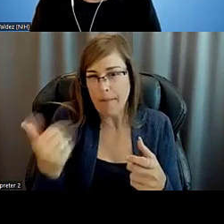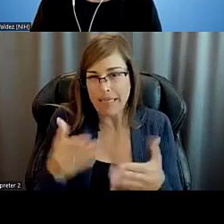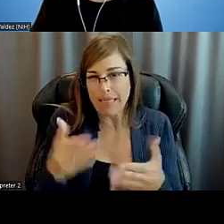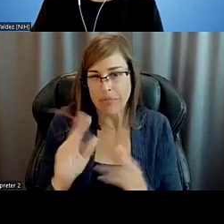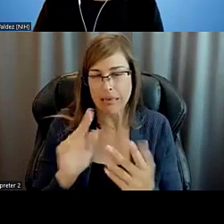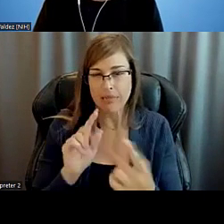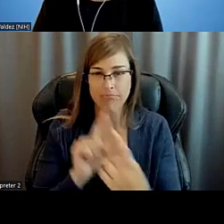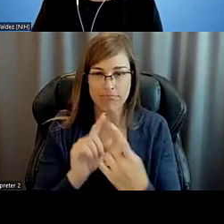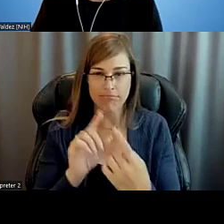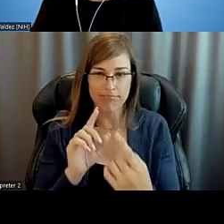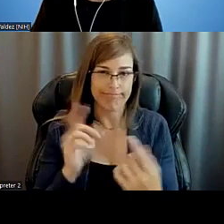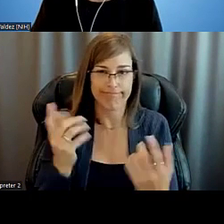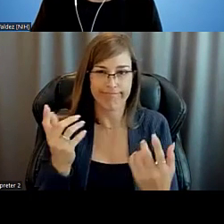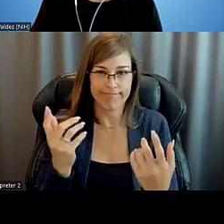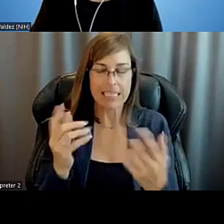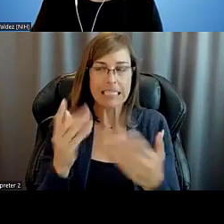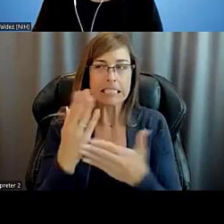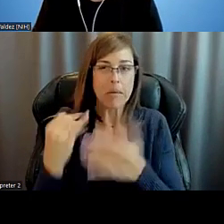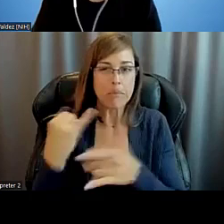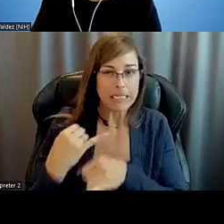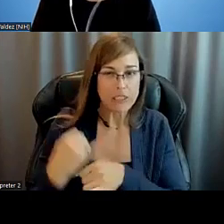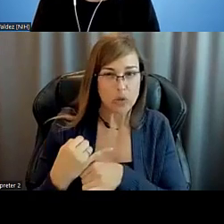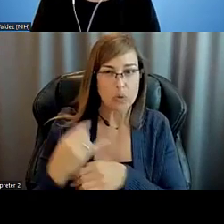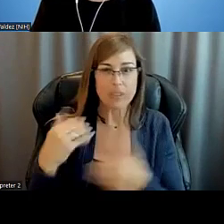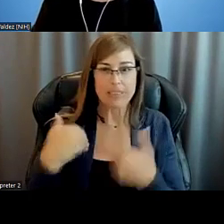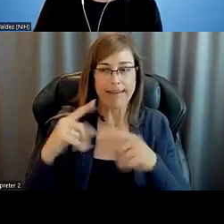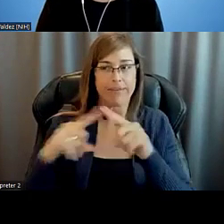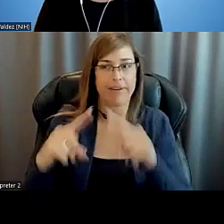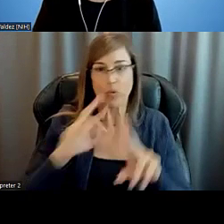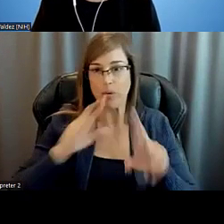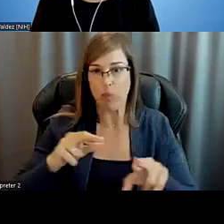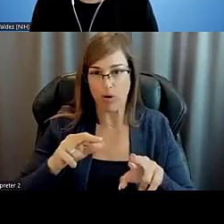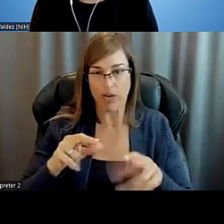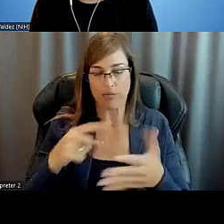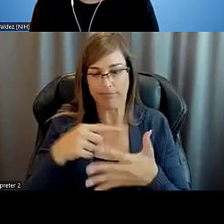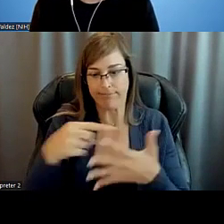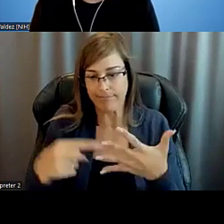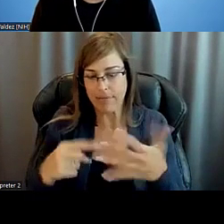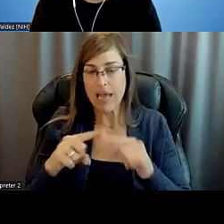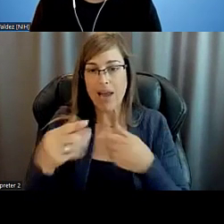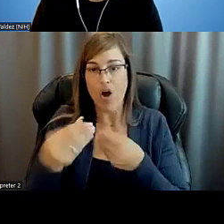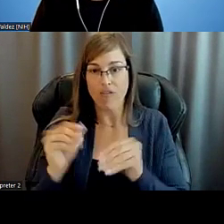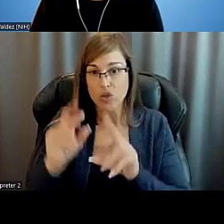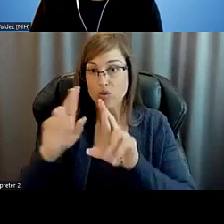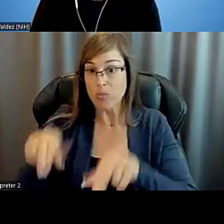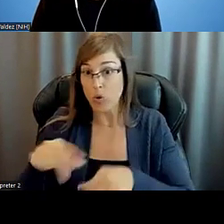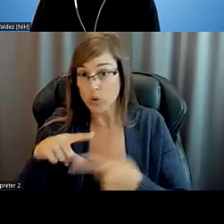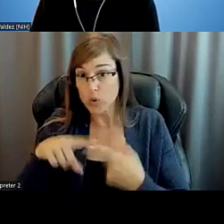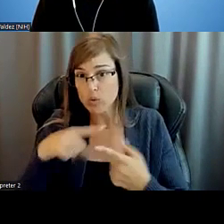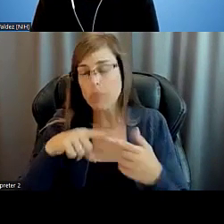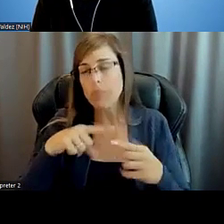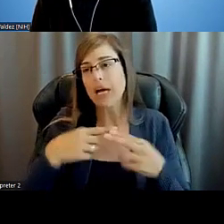Some institutions have different reporting mechanisms and offices to report, but in general, HR is the place to go.